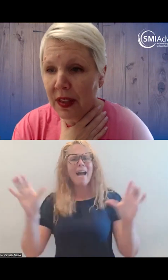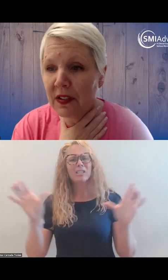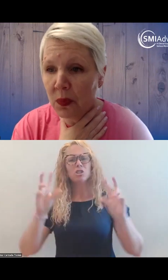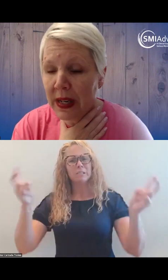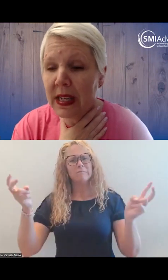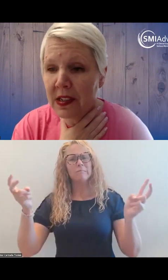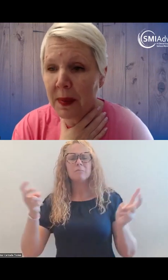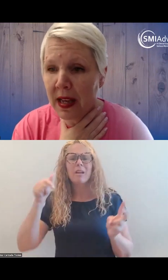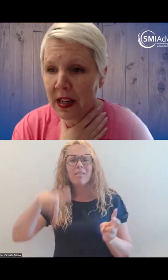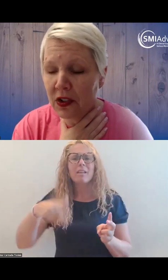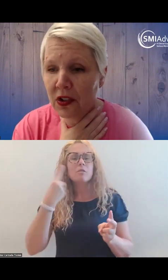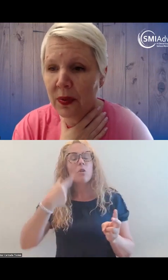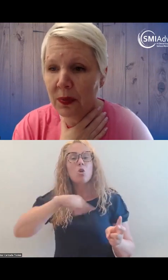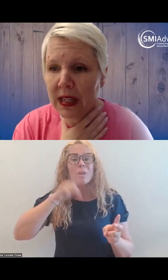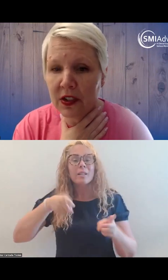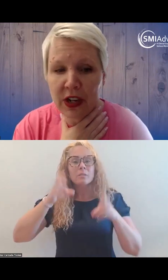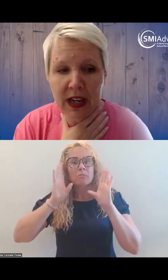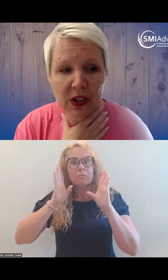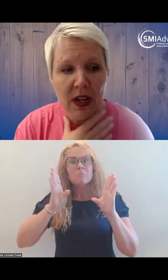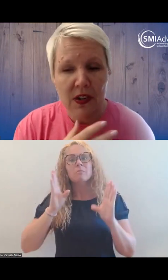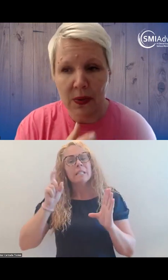THINGS THAT WE NEED TO PAY ATTENTION TO AND WE NEED TO CHANGE.